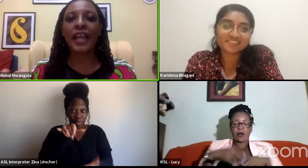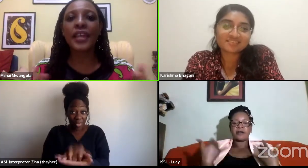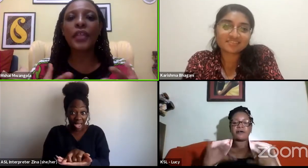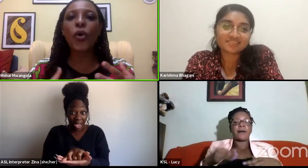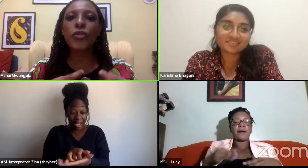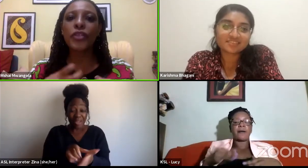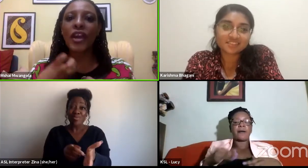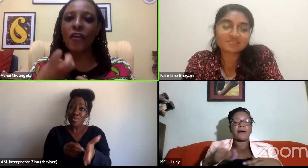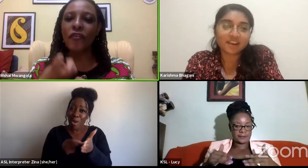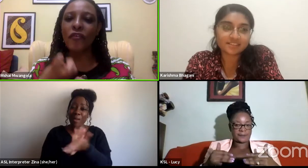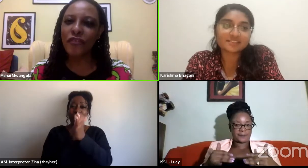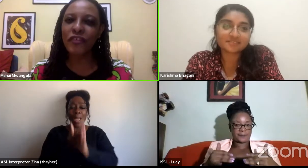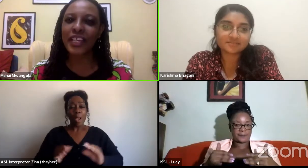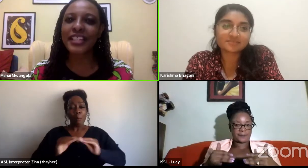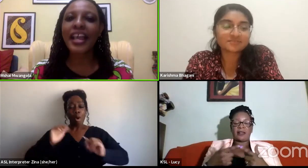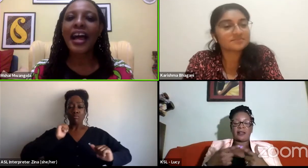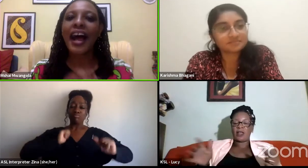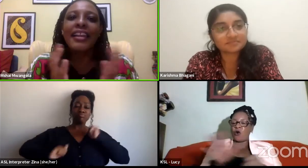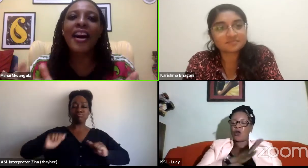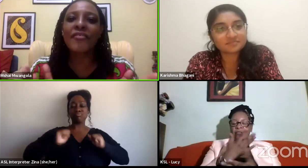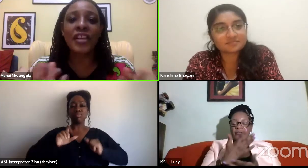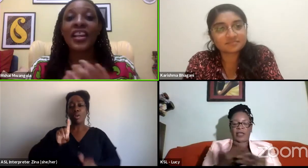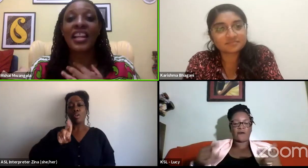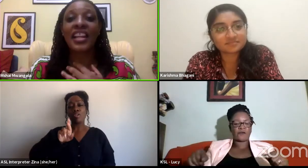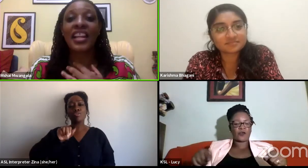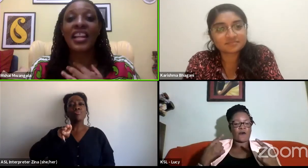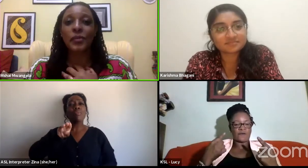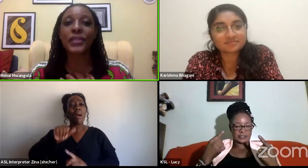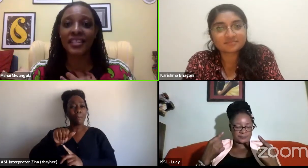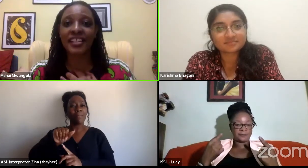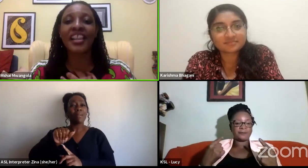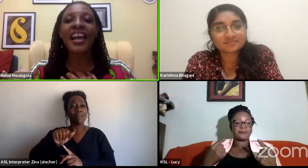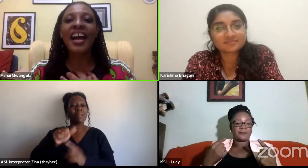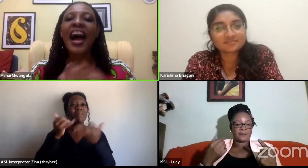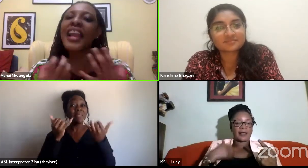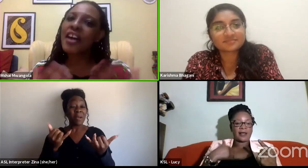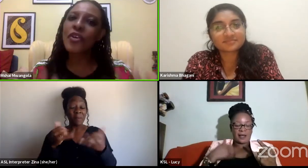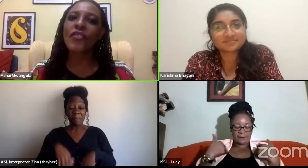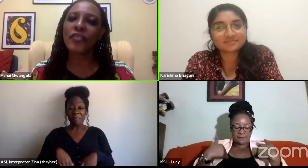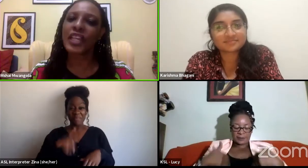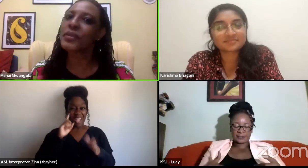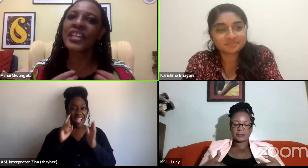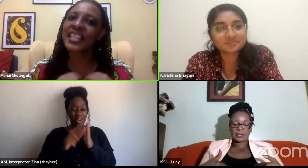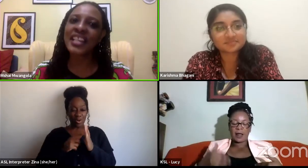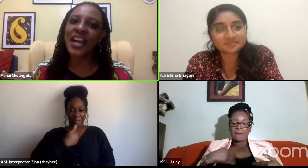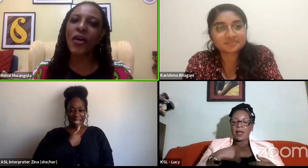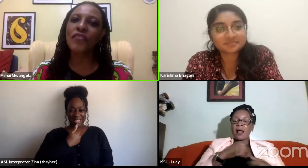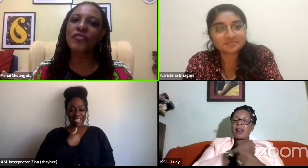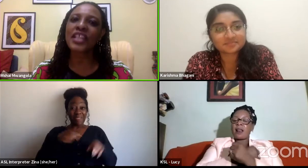and then the whole thing of conflict, I love, I realized, I, as a person, I love conflict, whether it's inner conflict